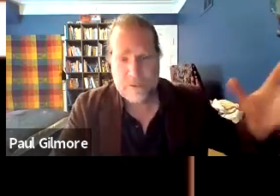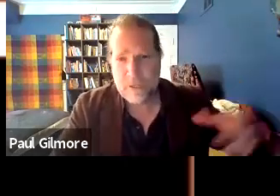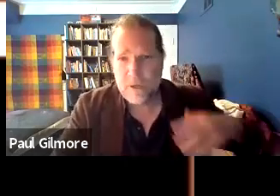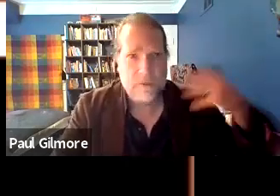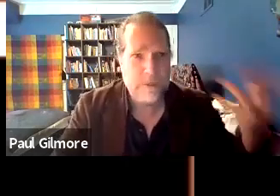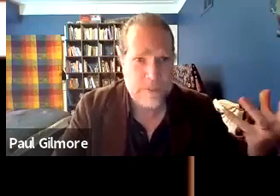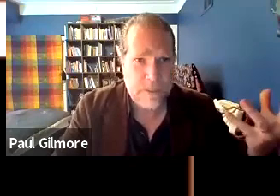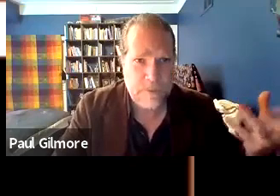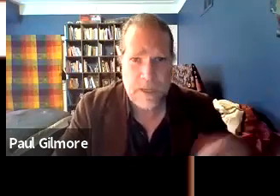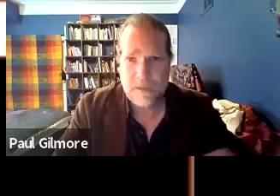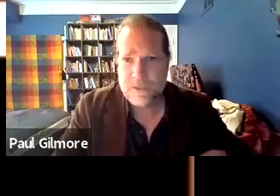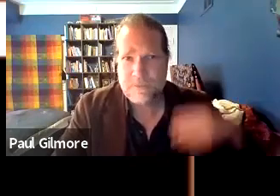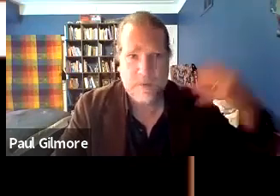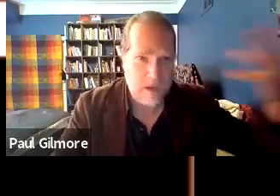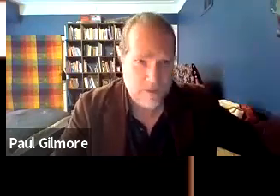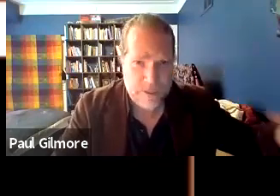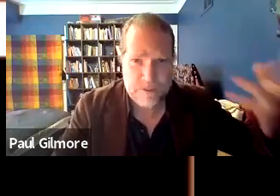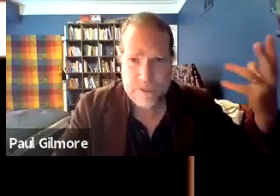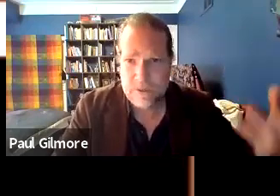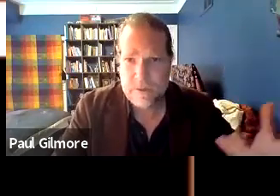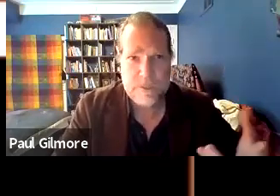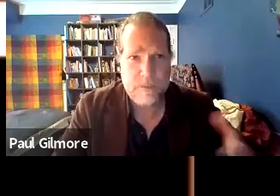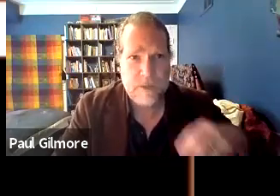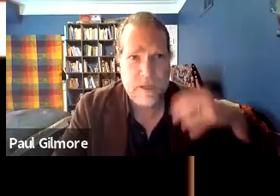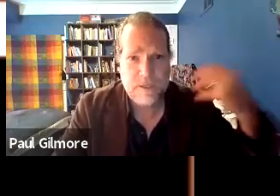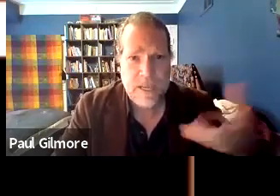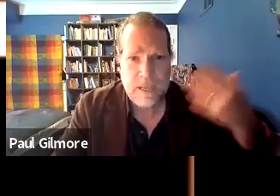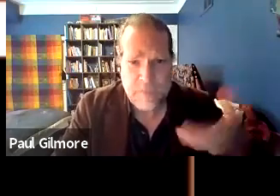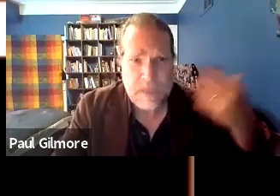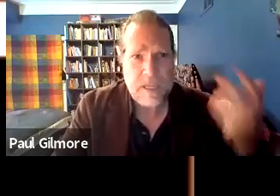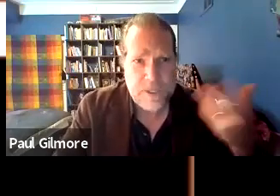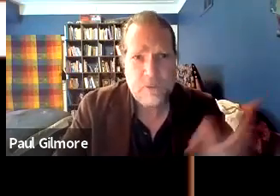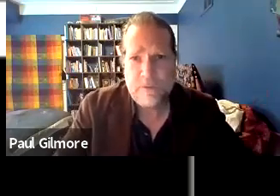years ago, it was something else 100 years ago, it was something else. But the issue of